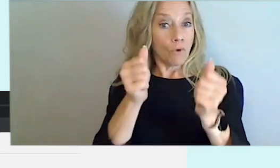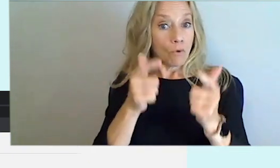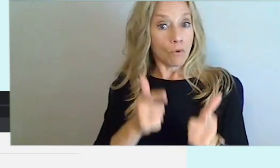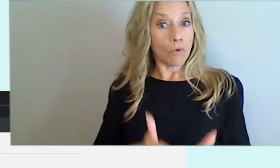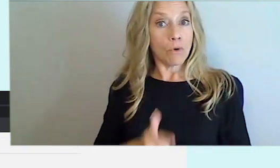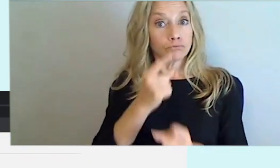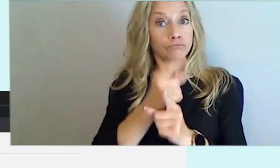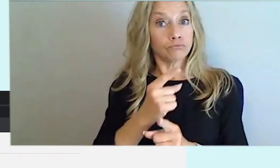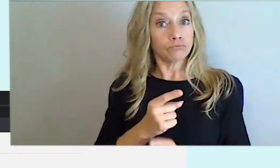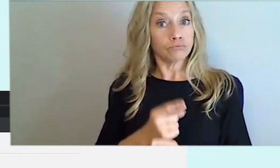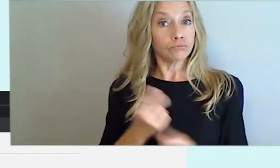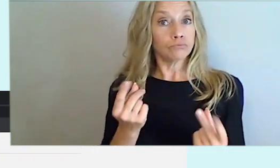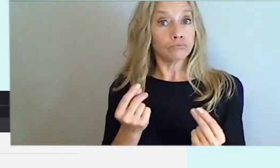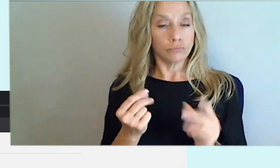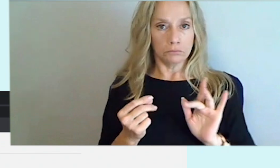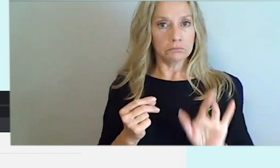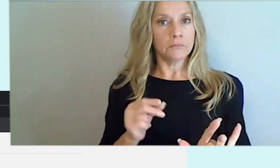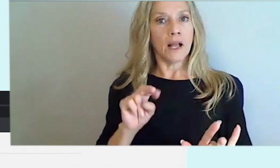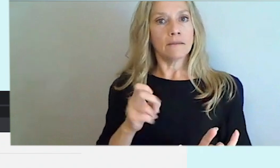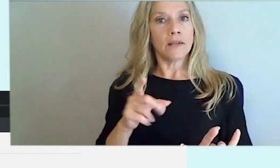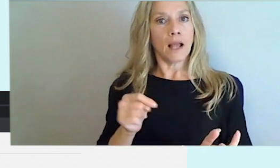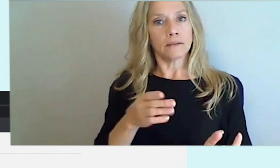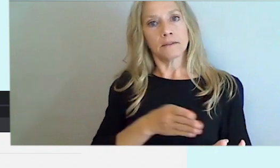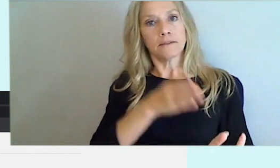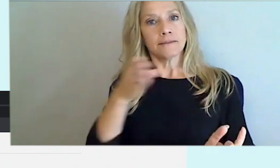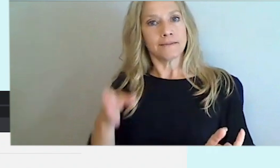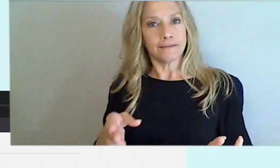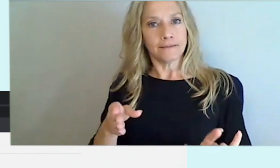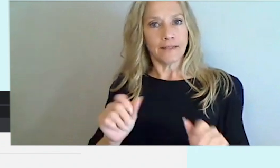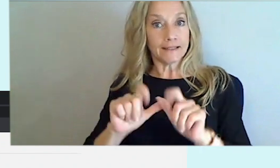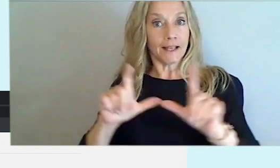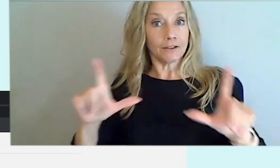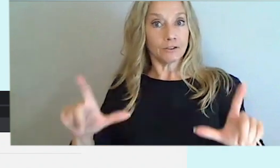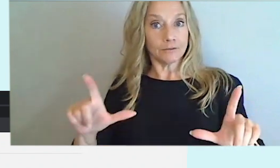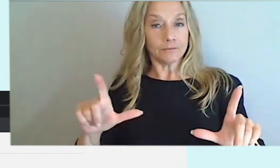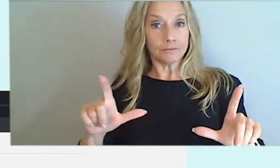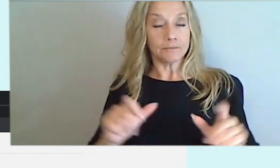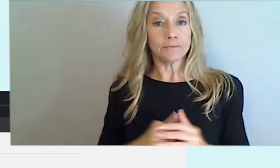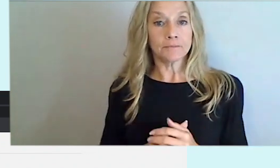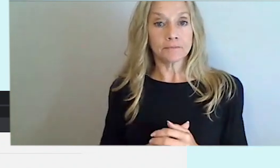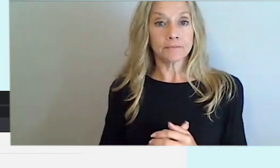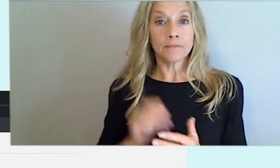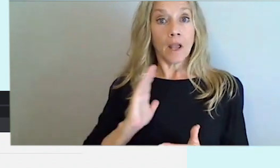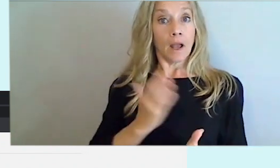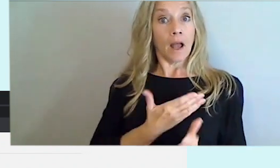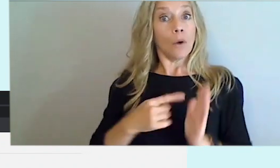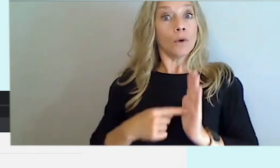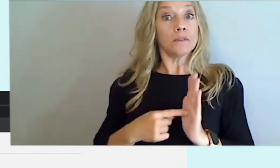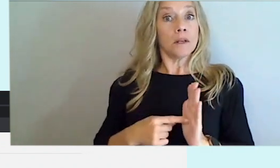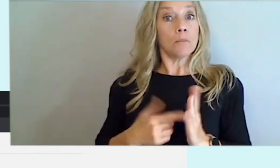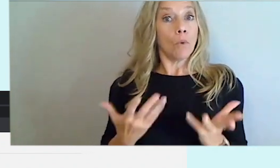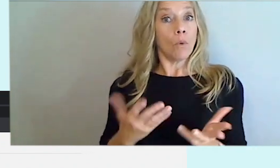on this page and move forward to the next section. For this example, because Ethan no longer works with this employer,